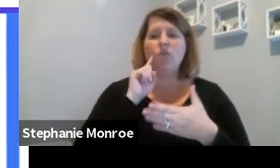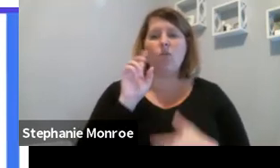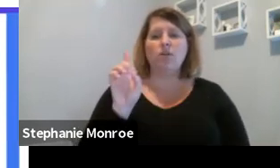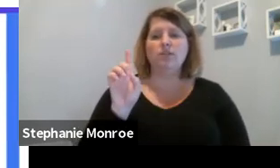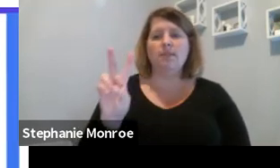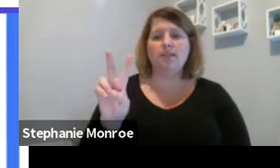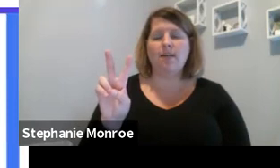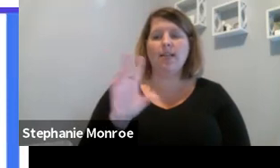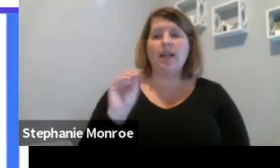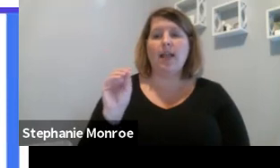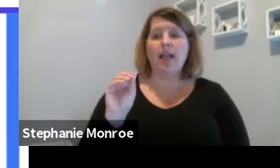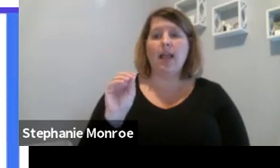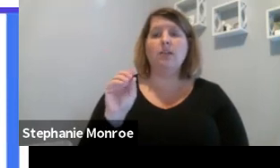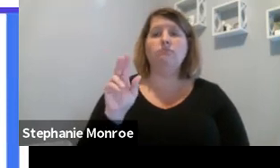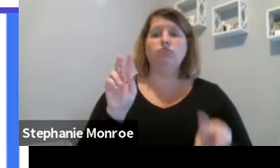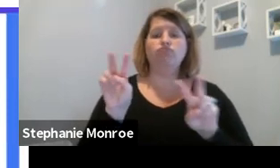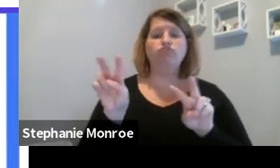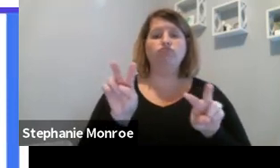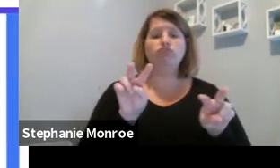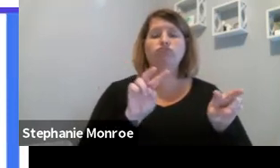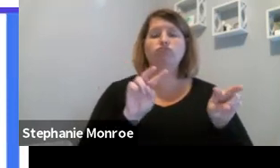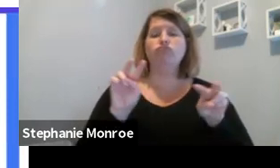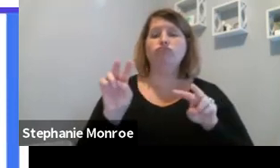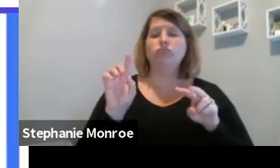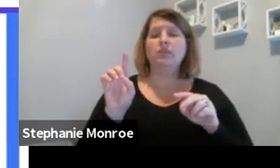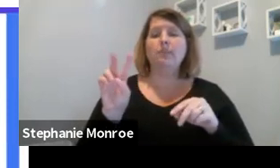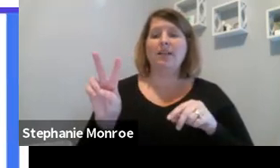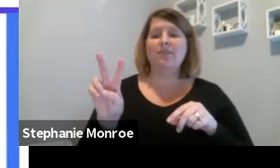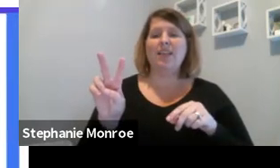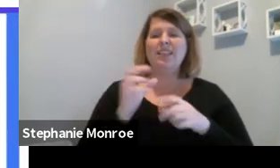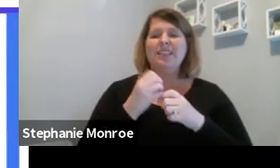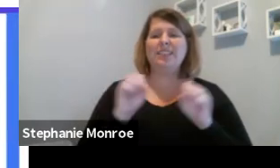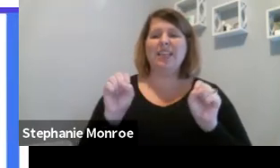and it oversees the domestic violence safe space shelters.